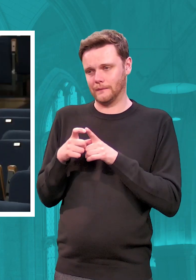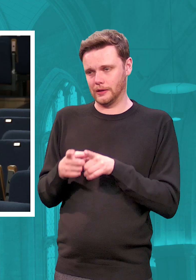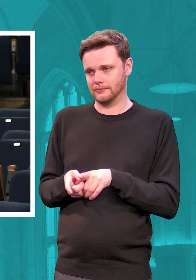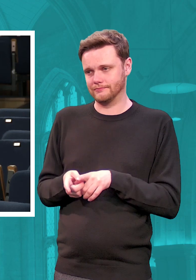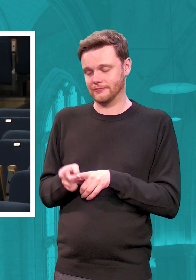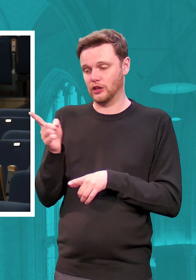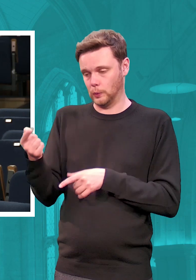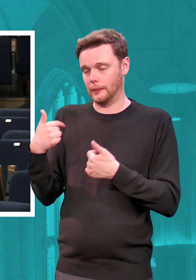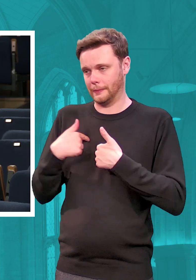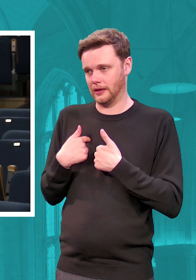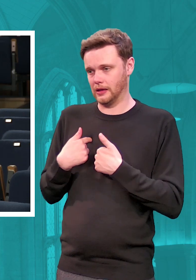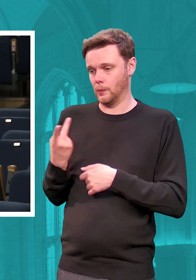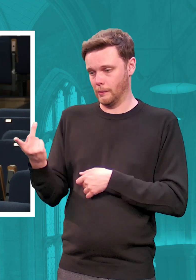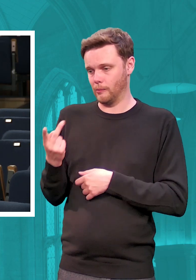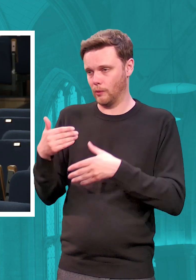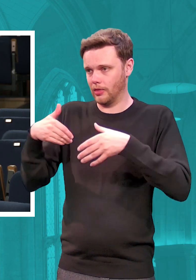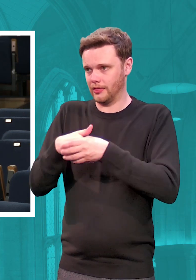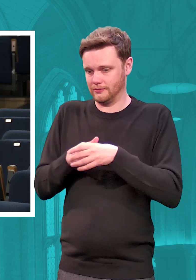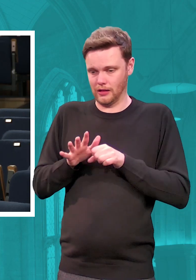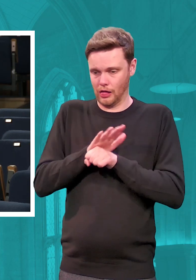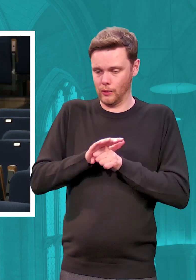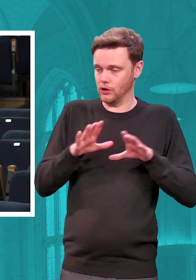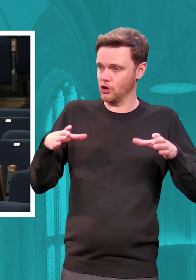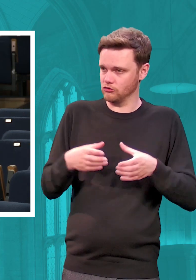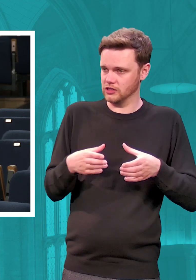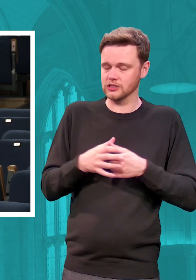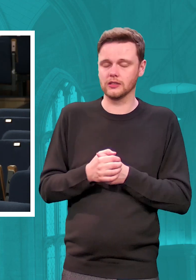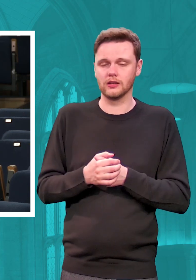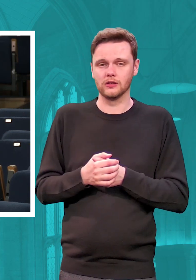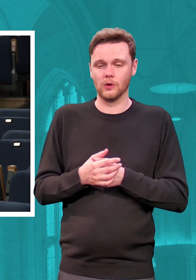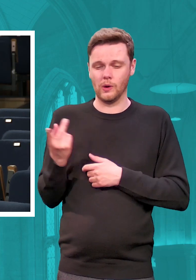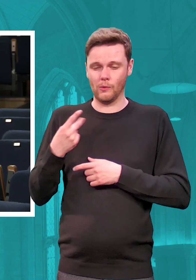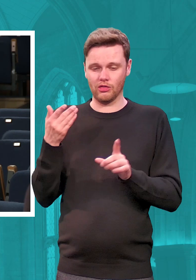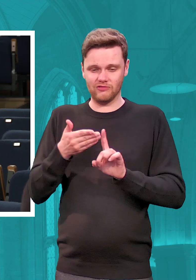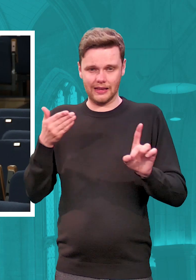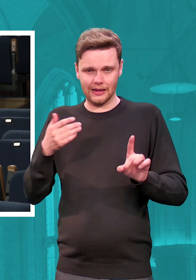to local congregations and we recognise what ministers and congregations are feeling.